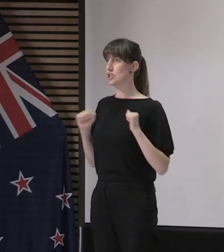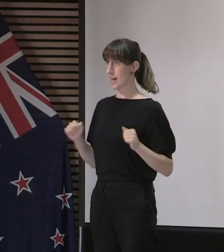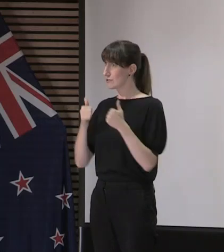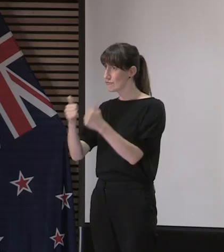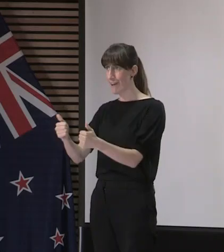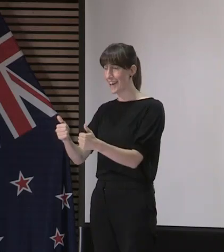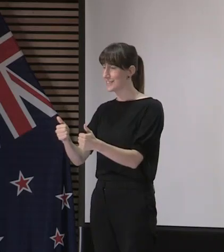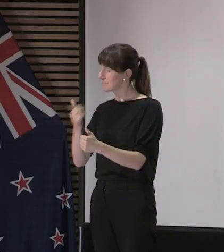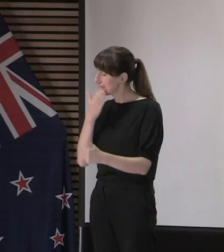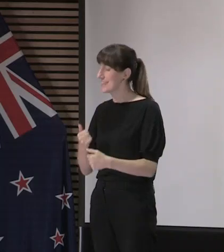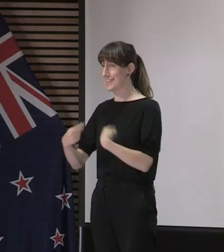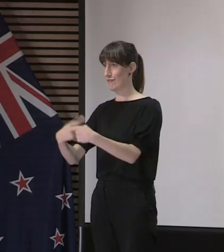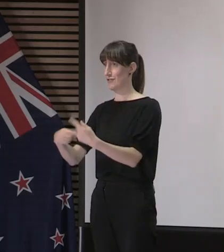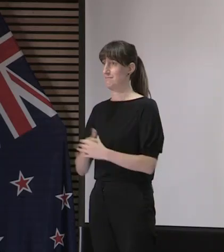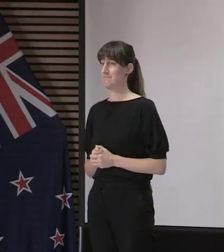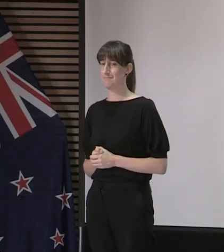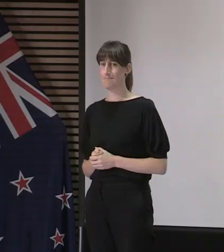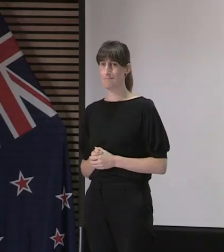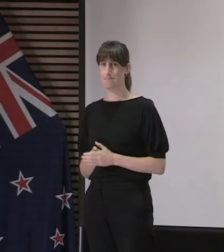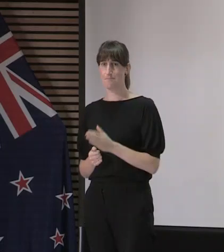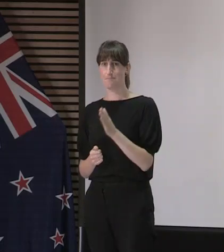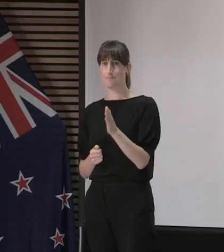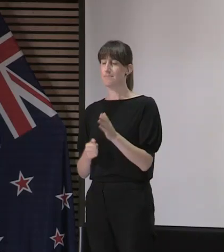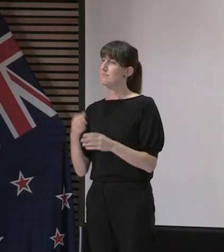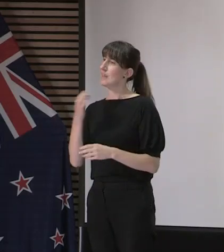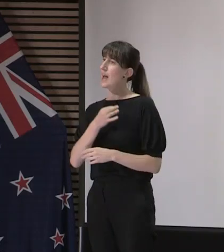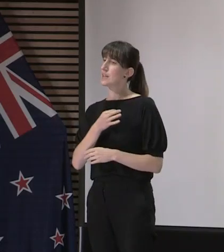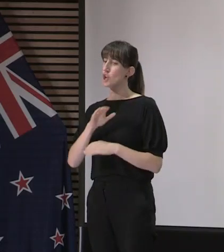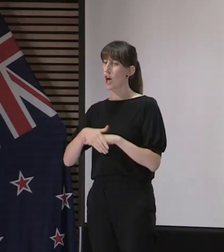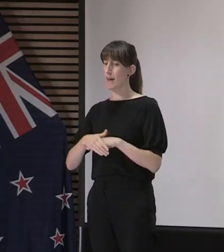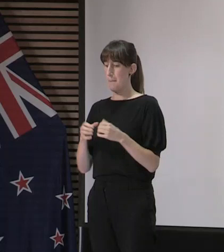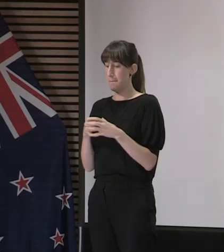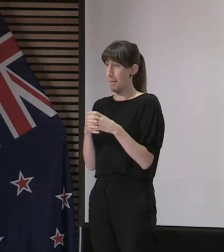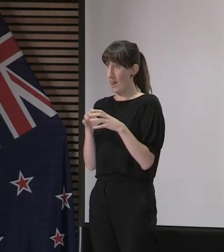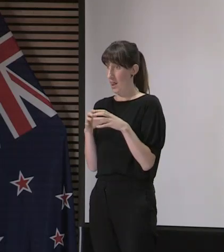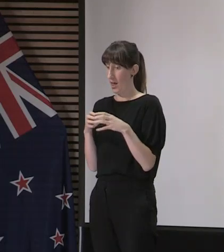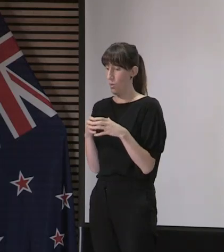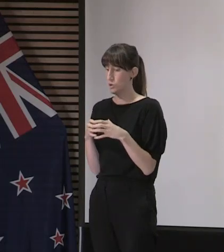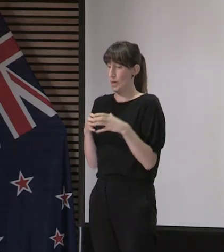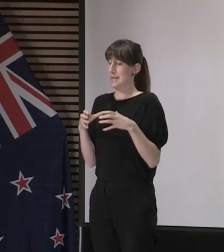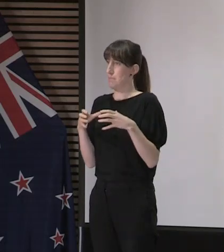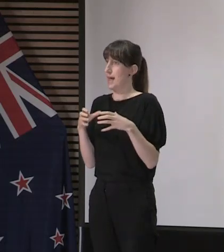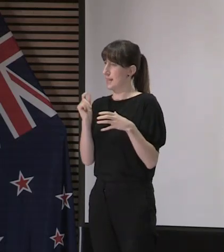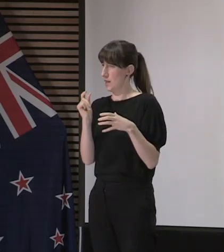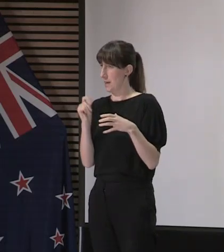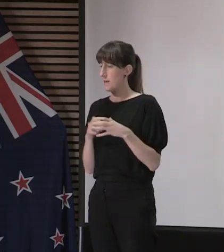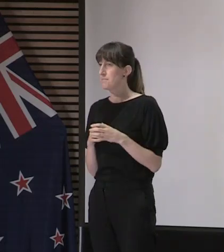and even if you have pre-existing conditions, physical activity is of great benefit. I'd encourage people